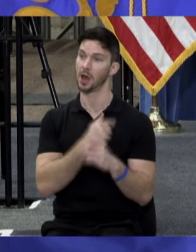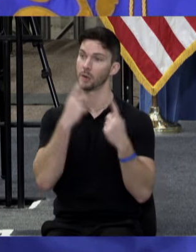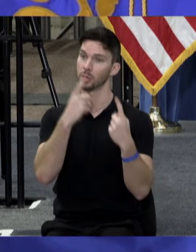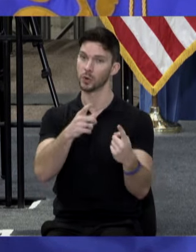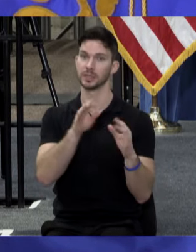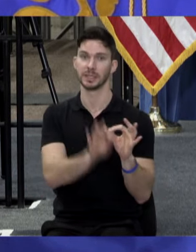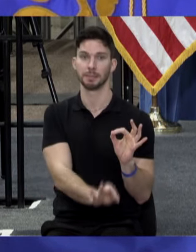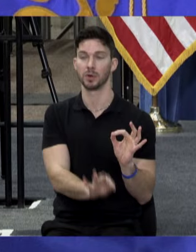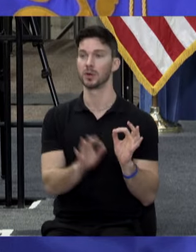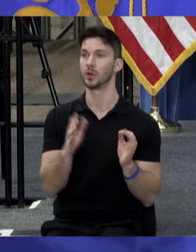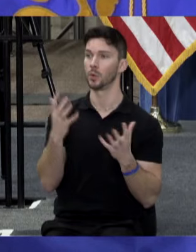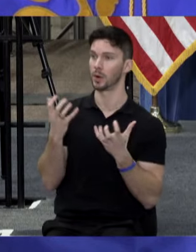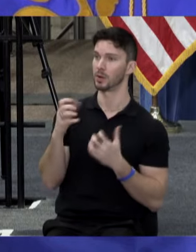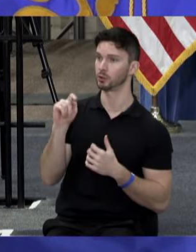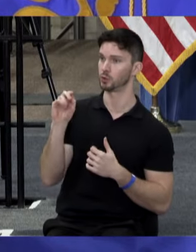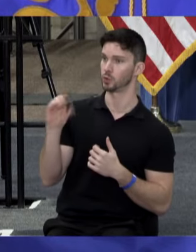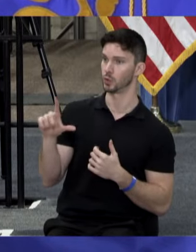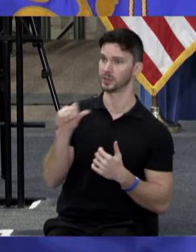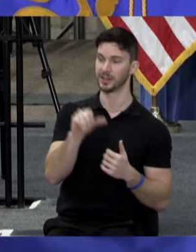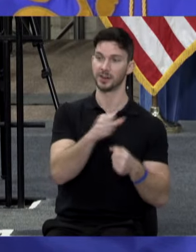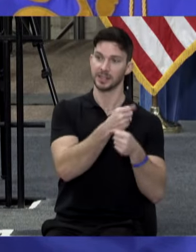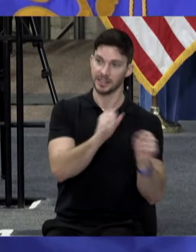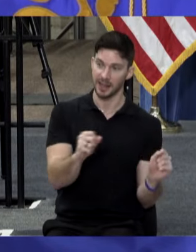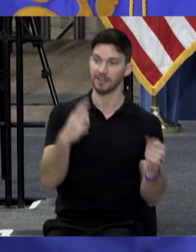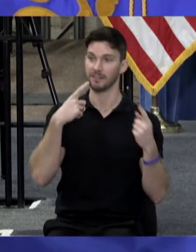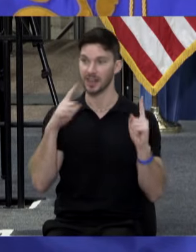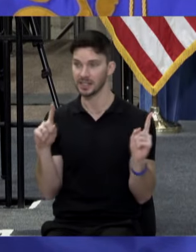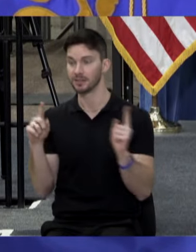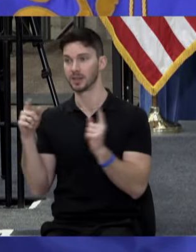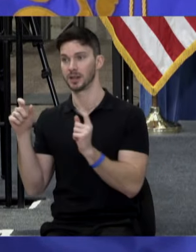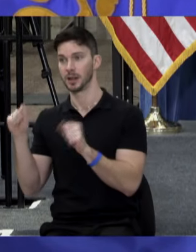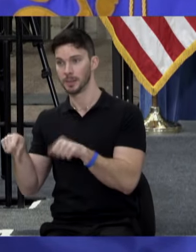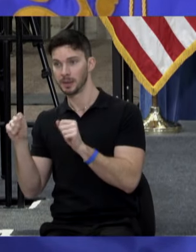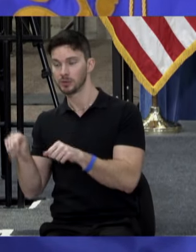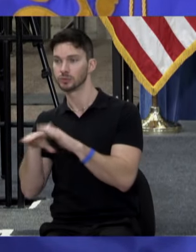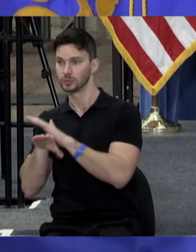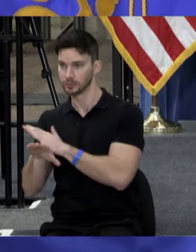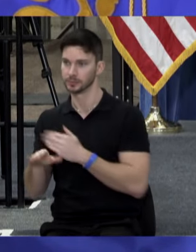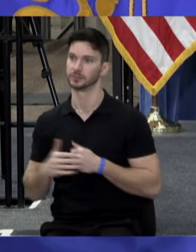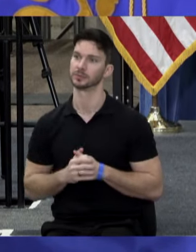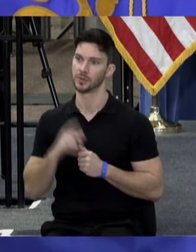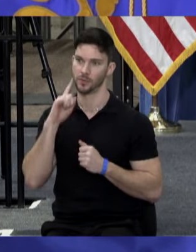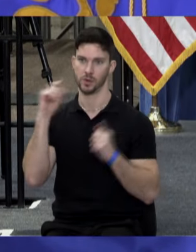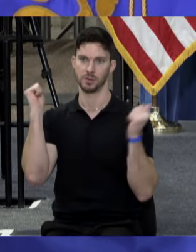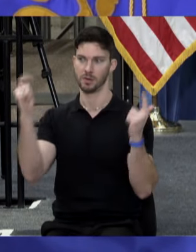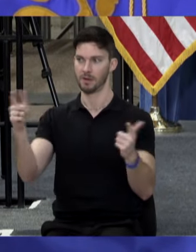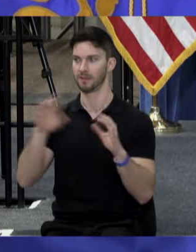safe and affordable for every American family that needs them. The Caregiver AI Challenge